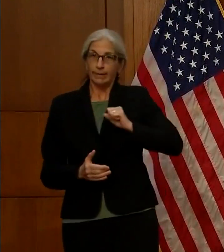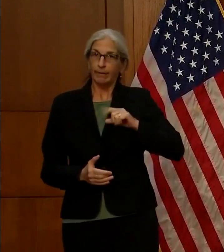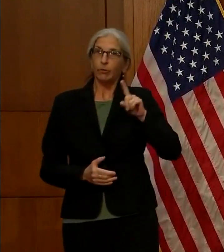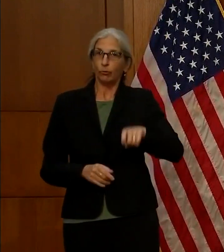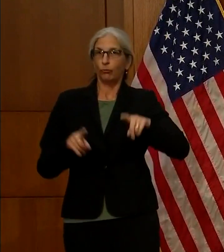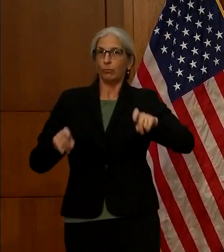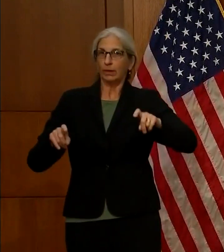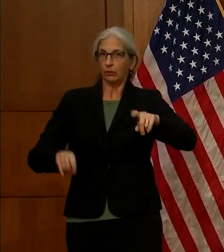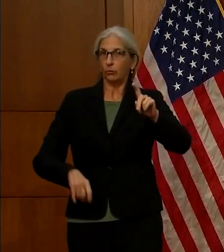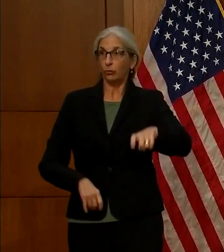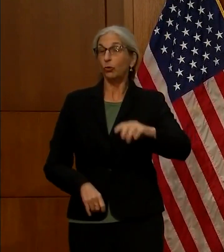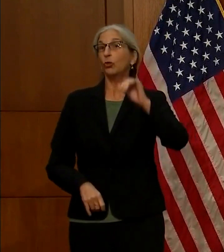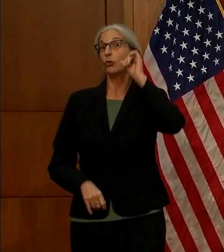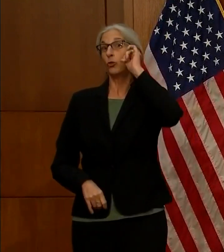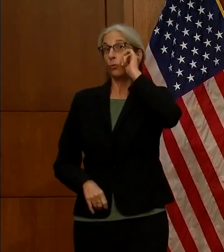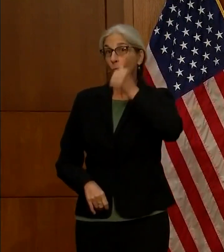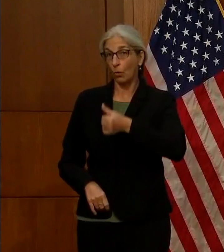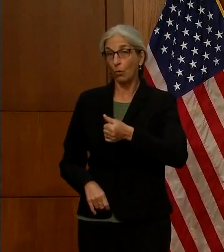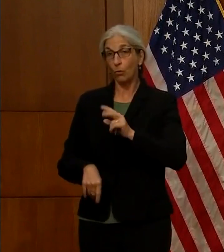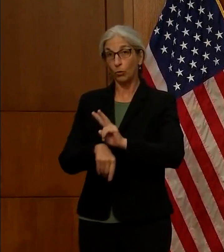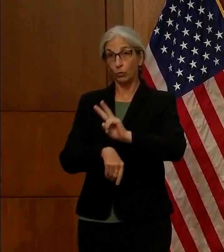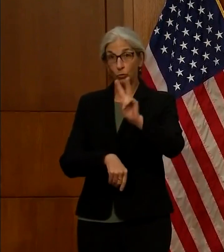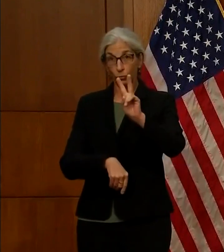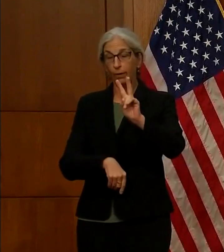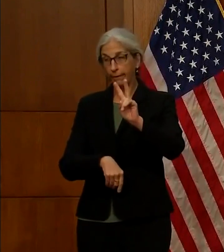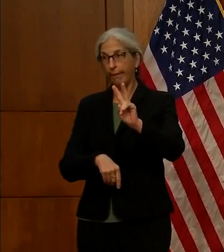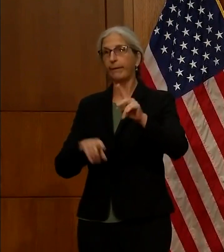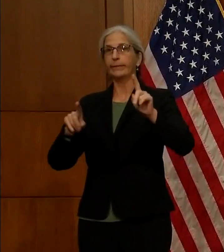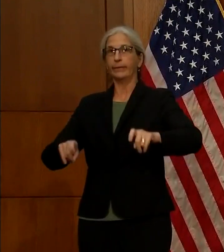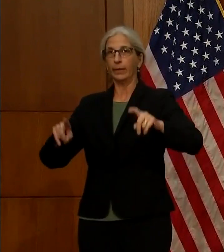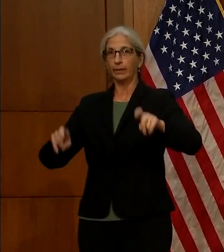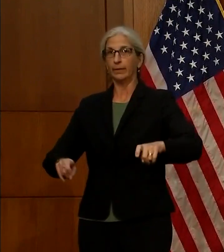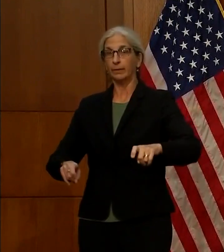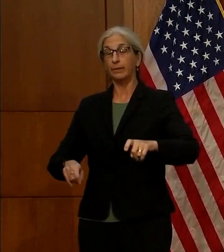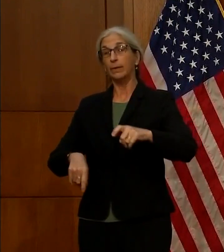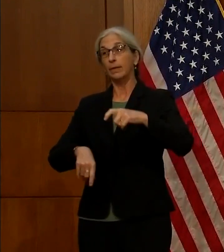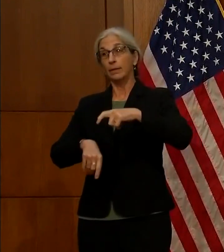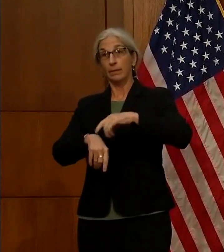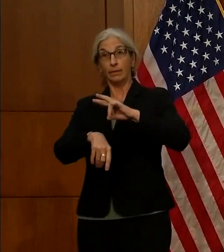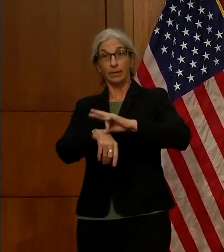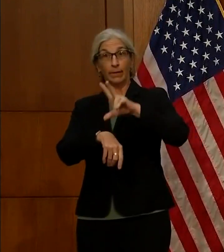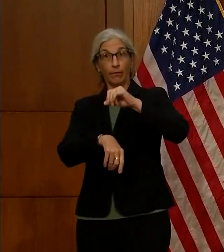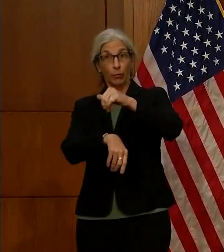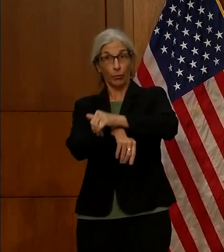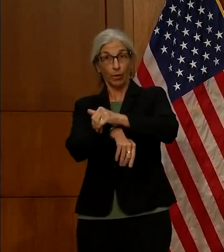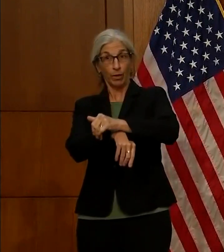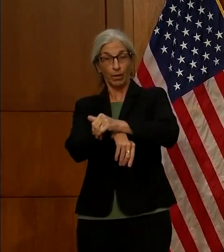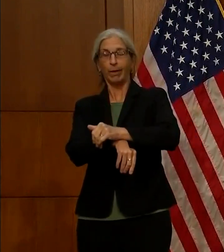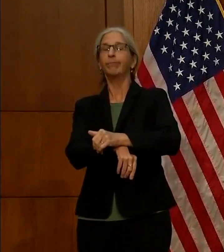AND THE REST OF OUR STAFF TO BE TESTED AND- SO WE WERE TESTED THE FOLLOWING DAY AT TWO